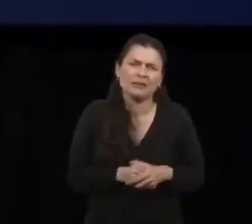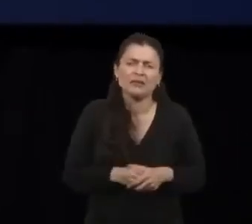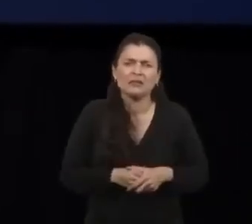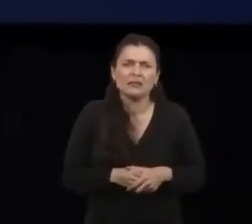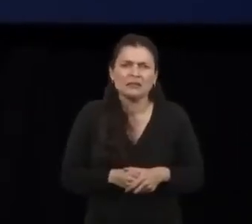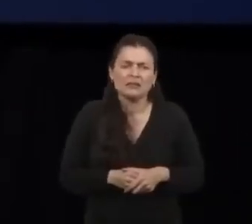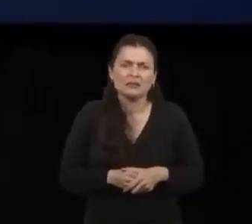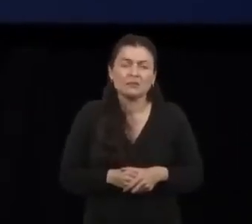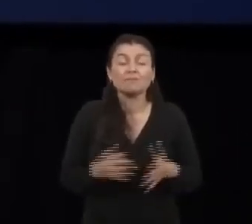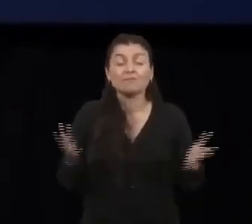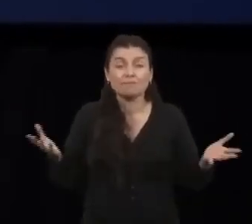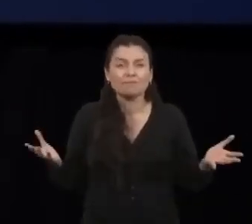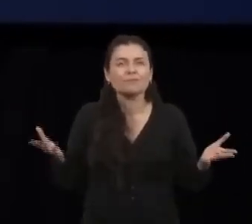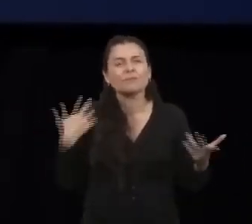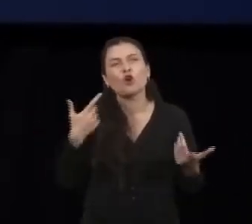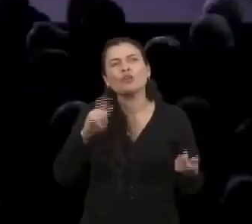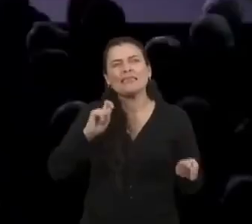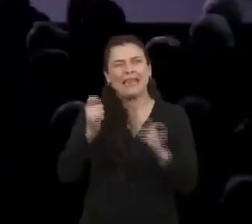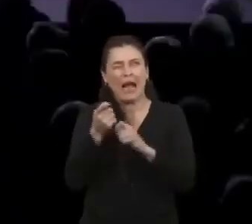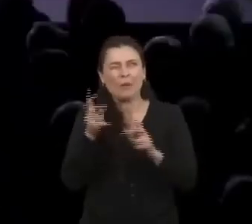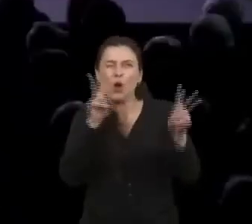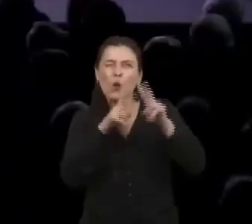so that it looks easier.